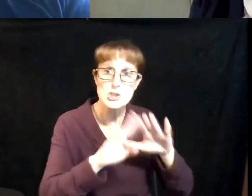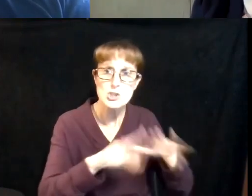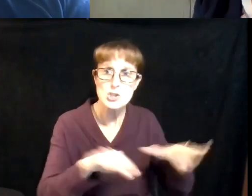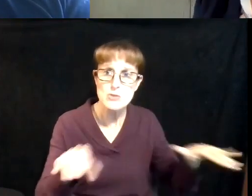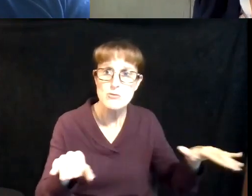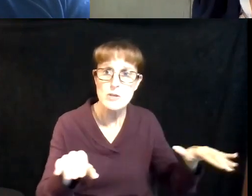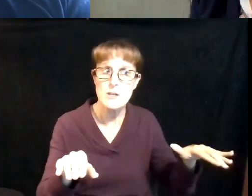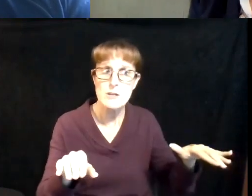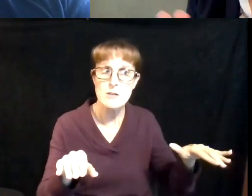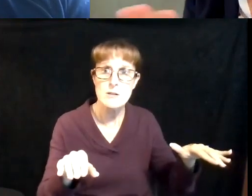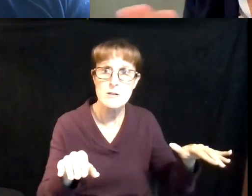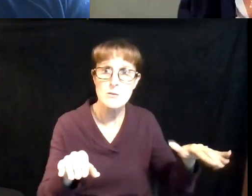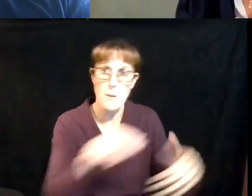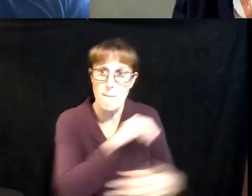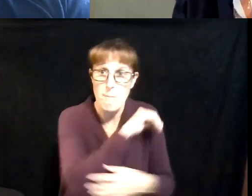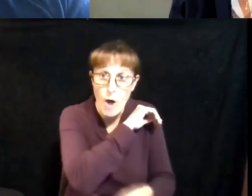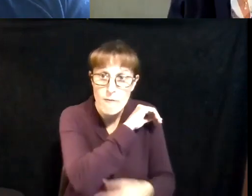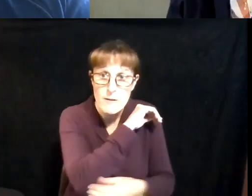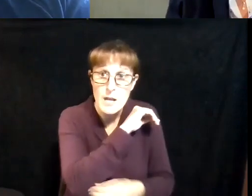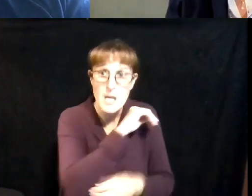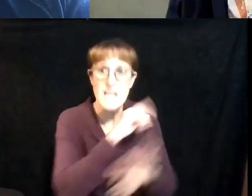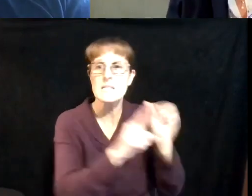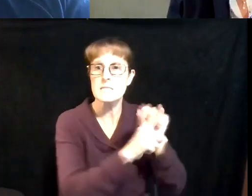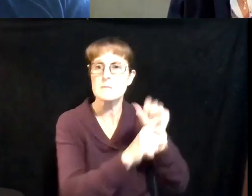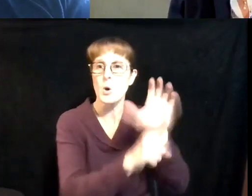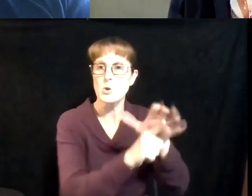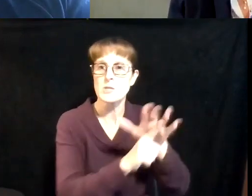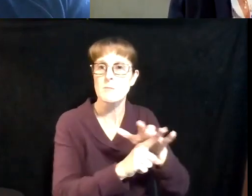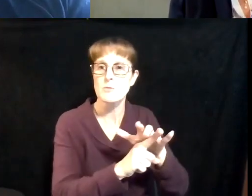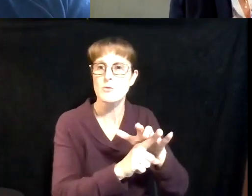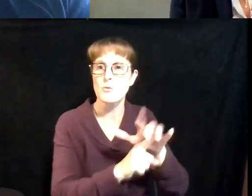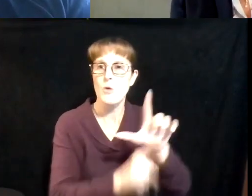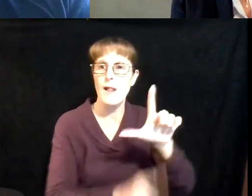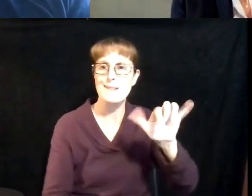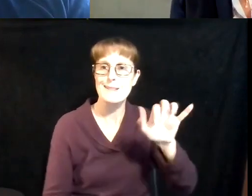There's lots of examples that exist out there